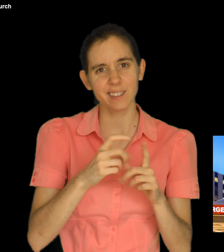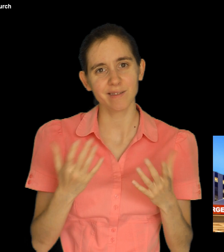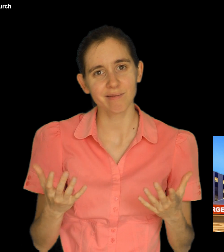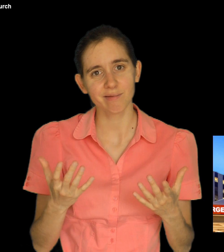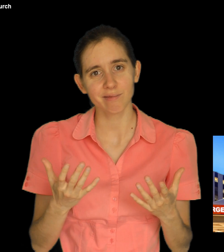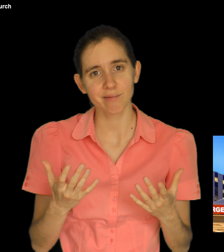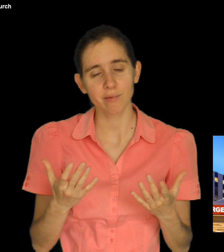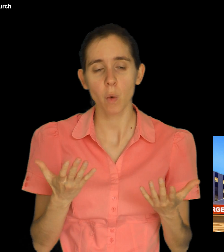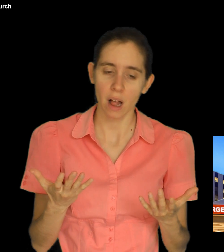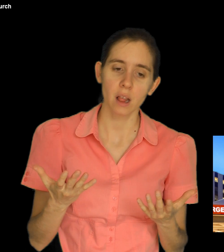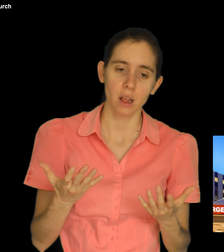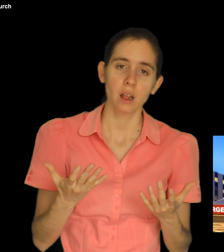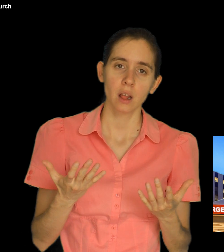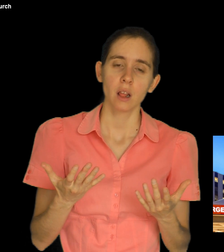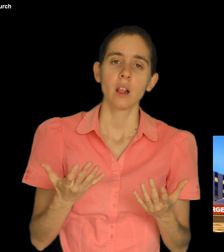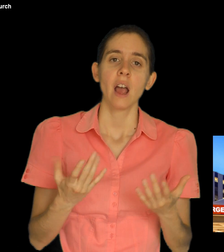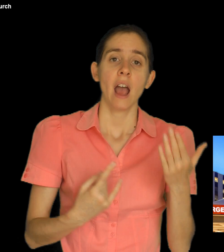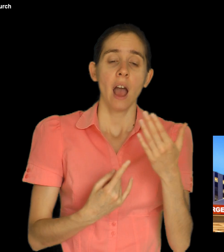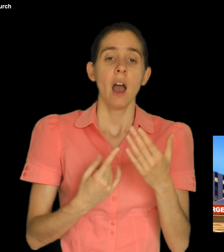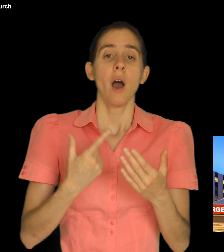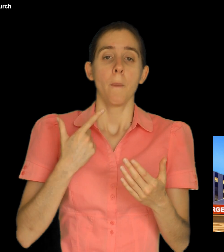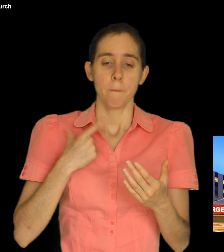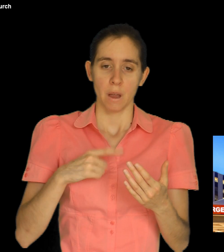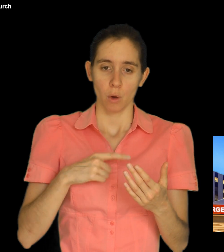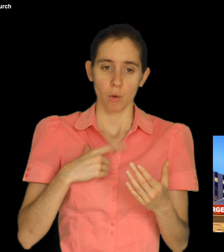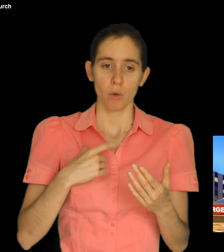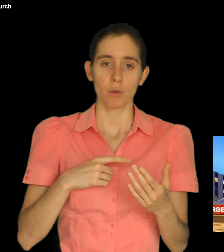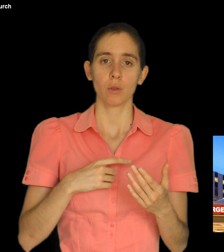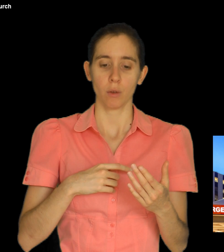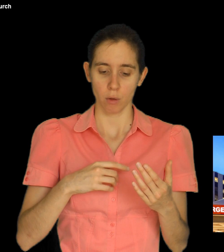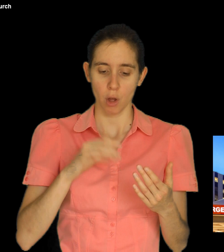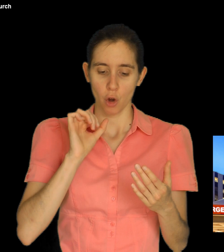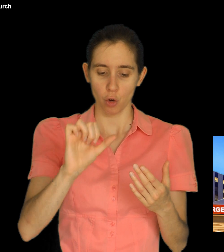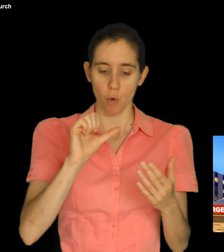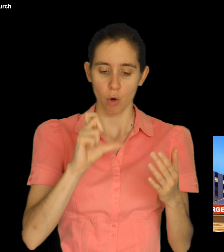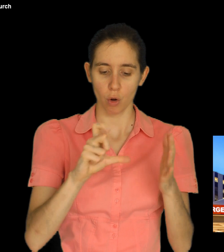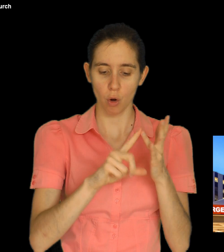Well it's caused by damage to the lining of the coronary arteries, the small blood